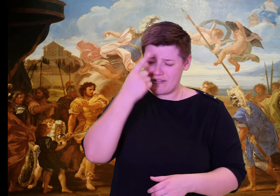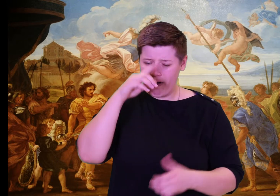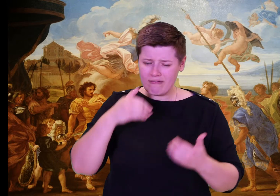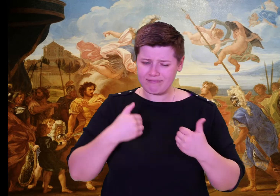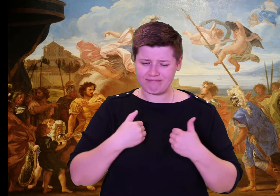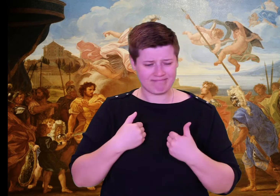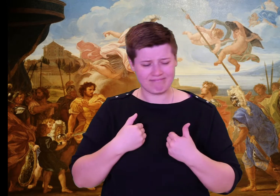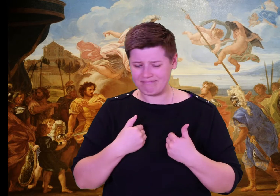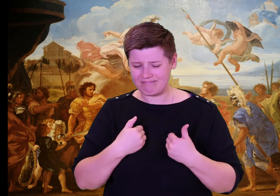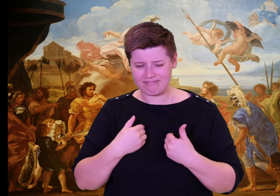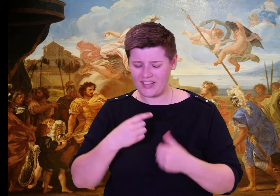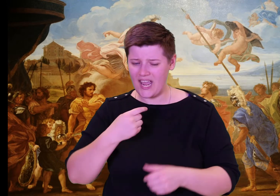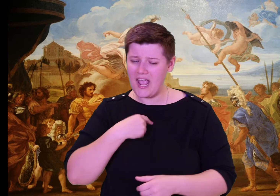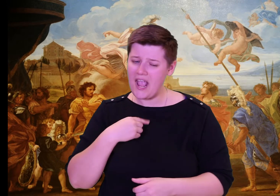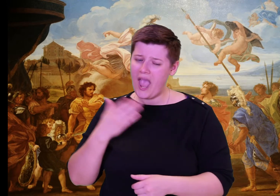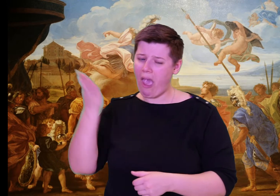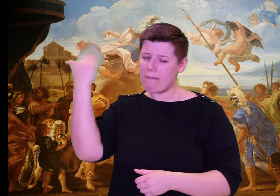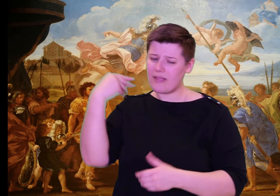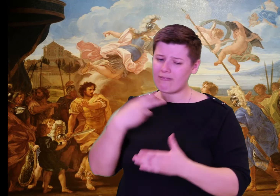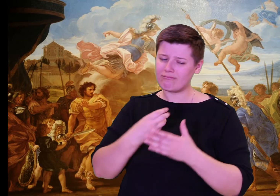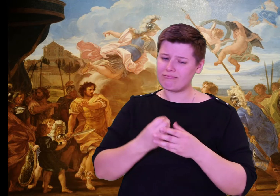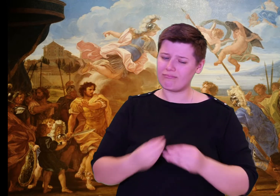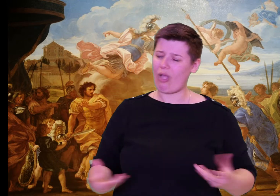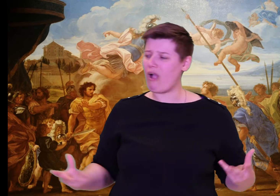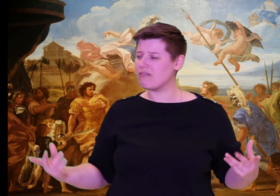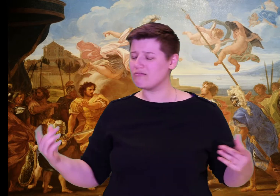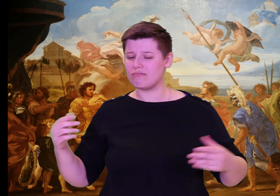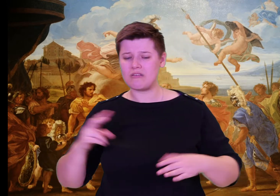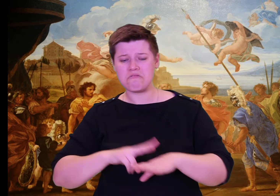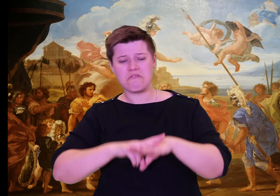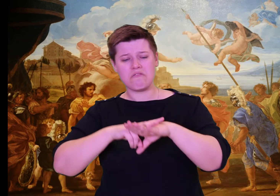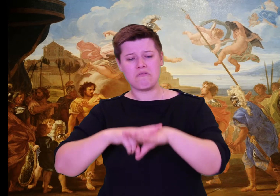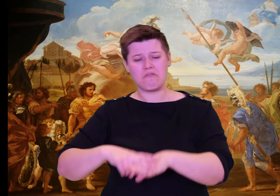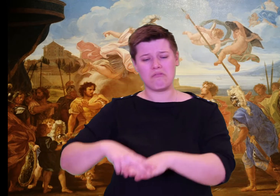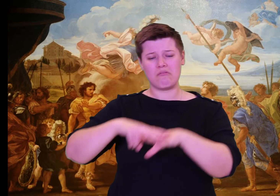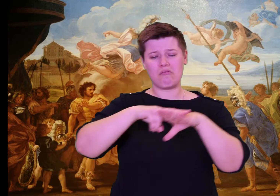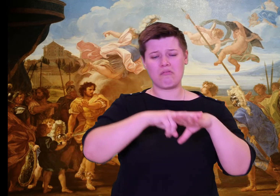or perhaps not. I suffered for it.